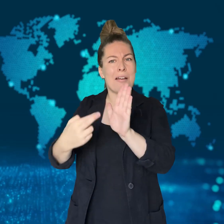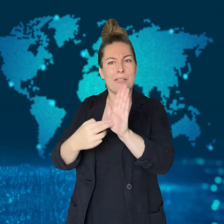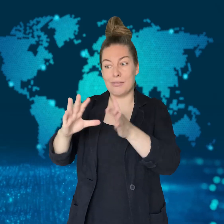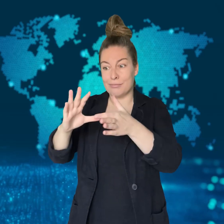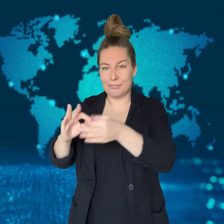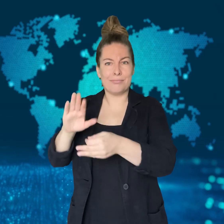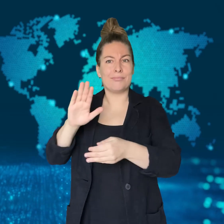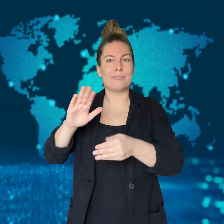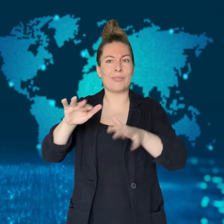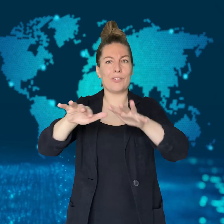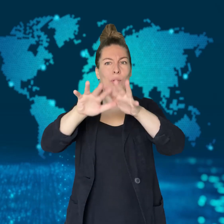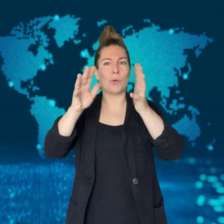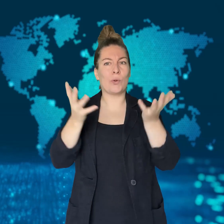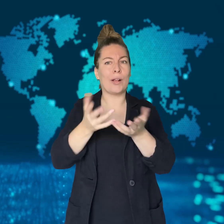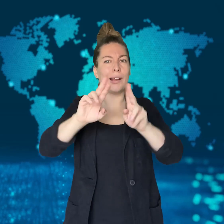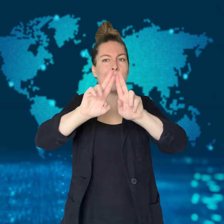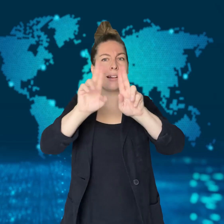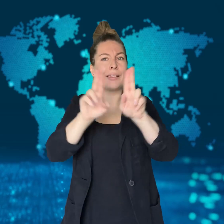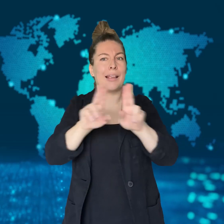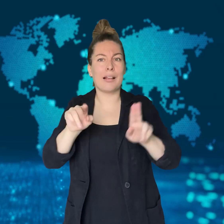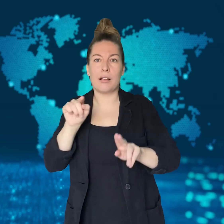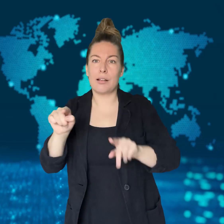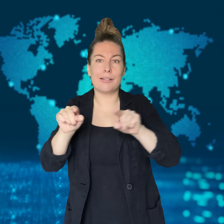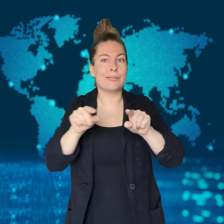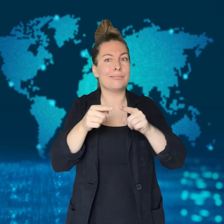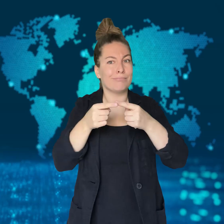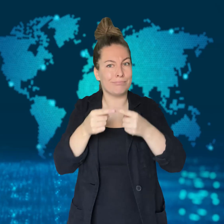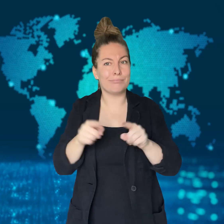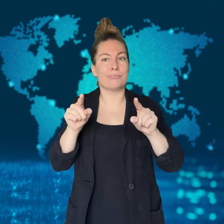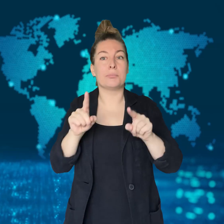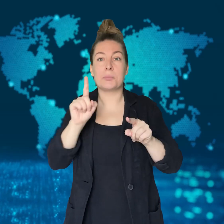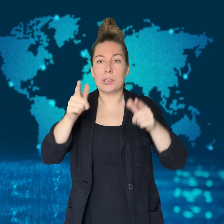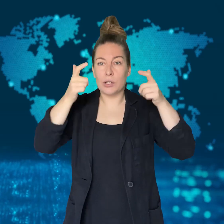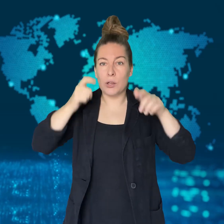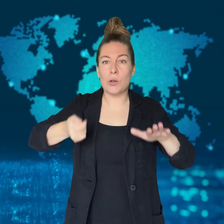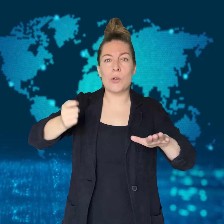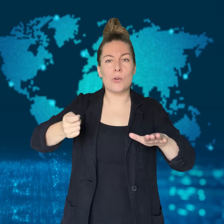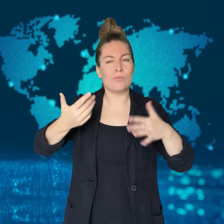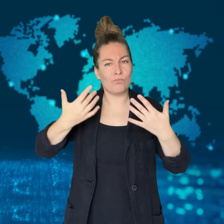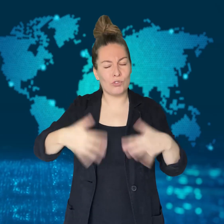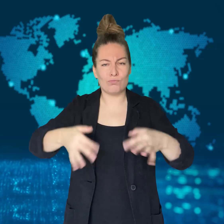the Montreal Convention that governs international air travel,